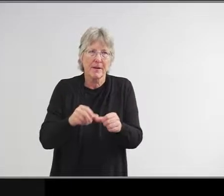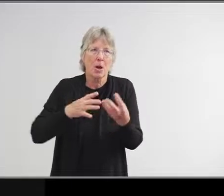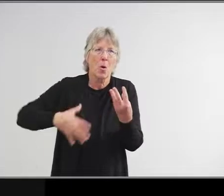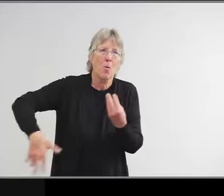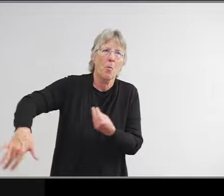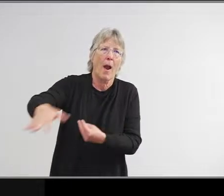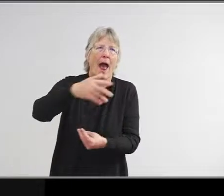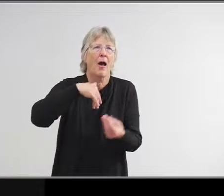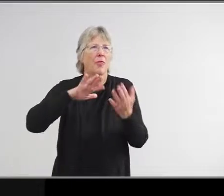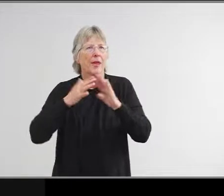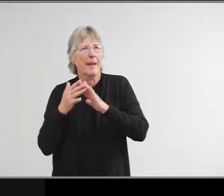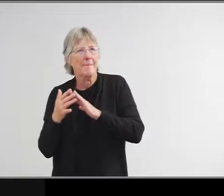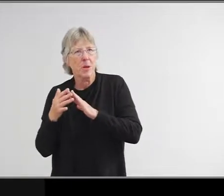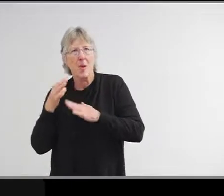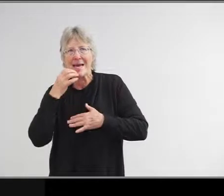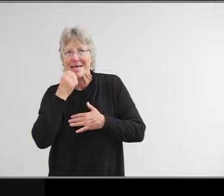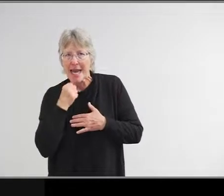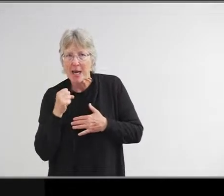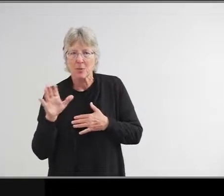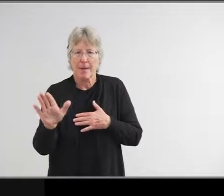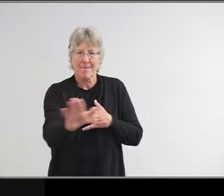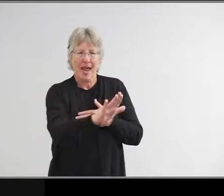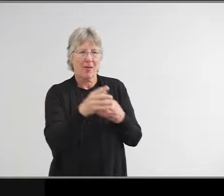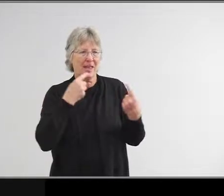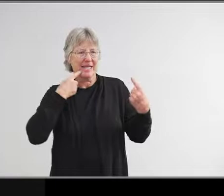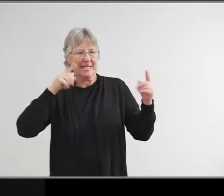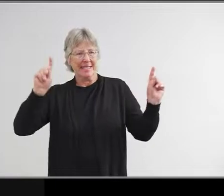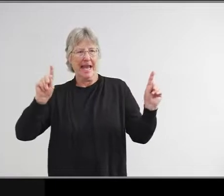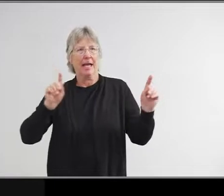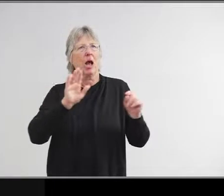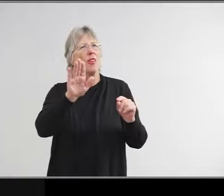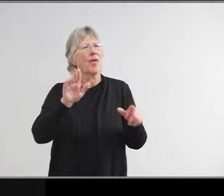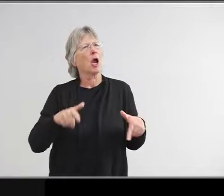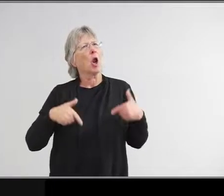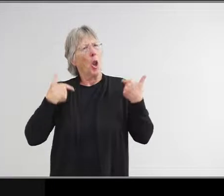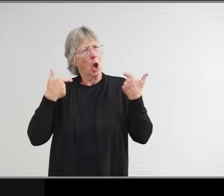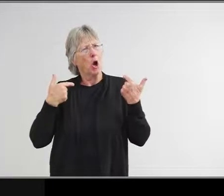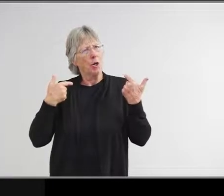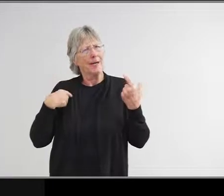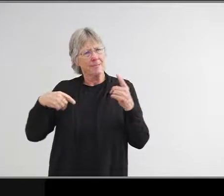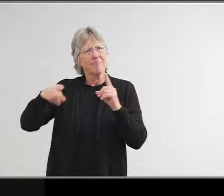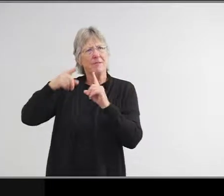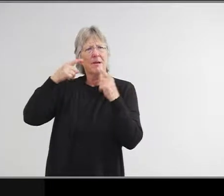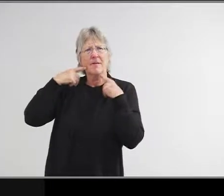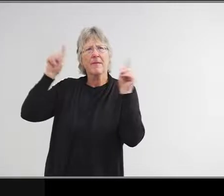that cares about their success, their learning and their well-being. Additionally, our scholars as experts